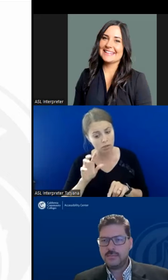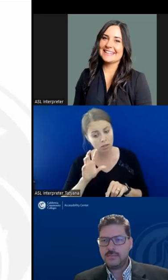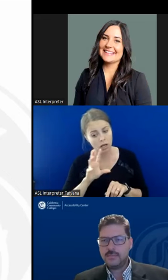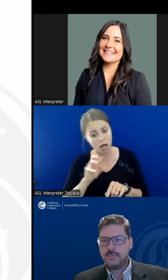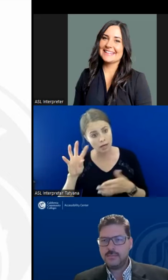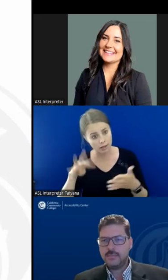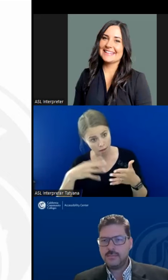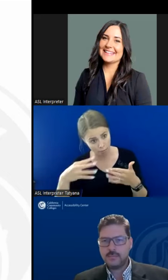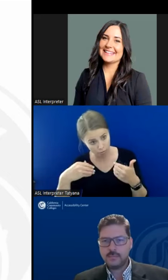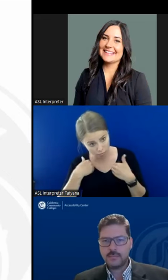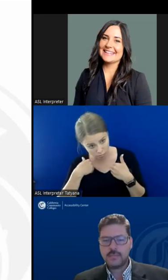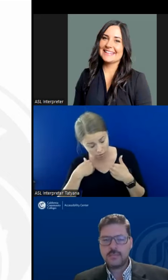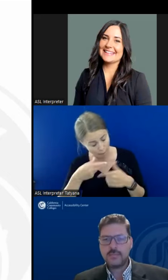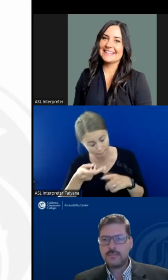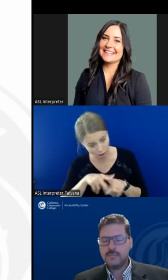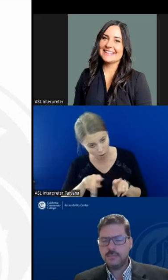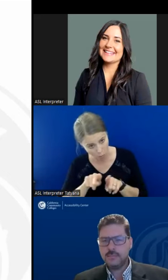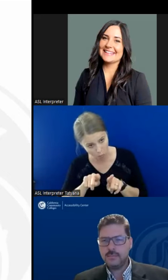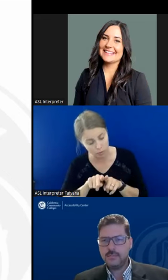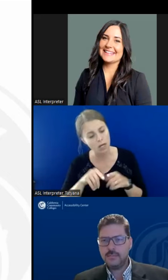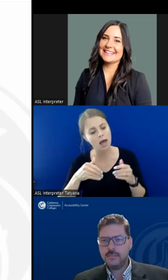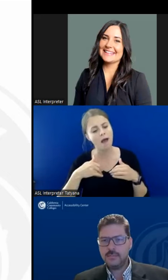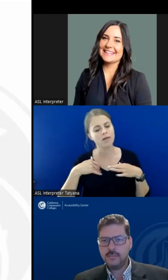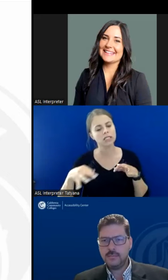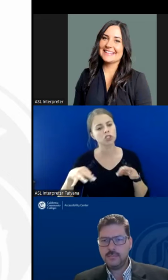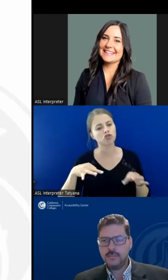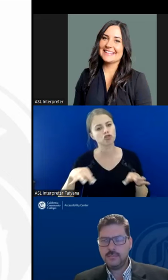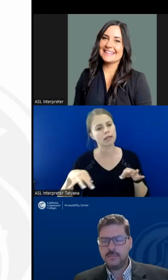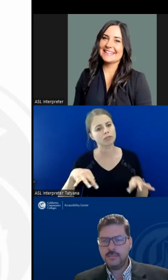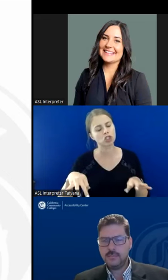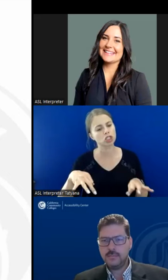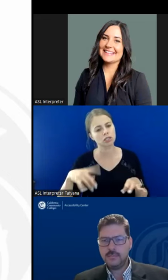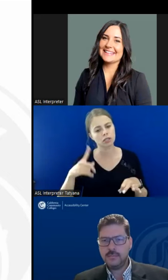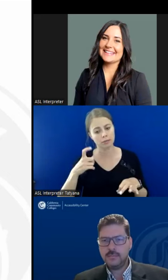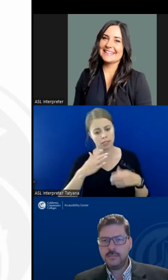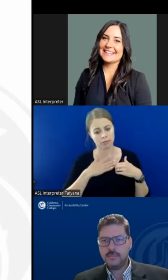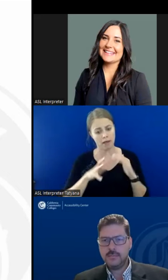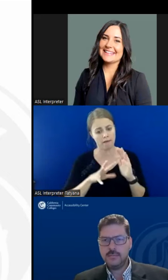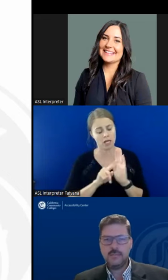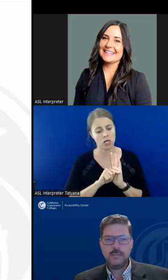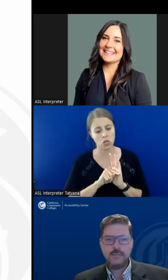they have the description or all this? Because my video don't have captions